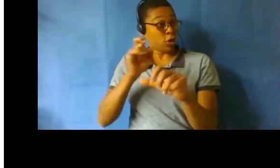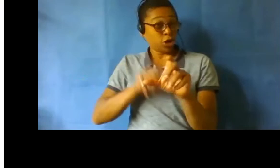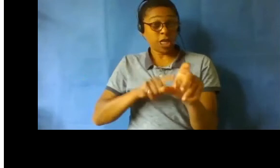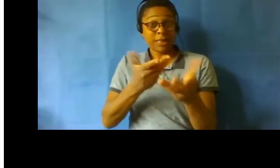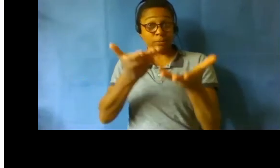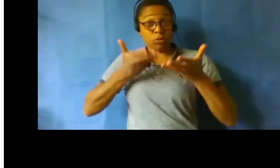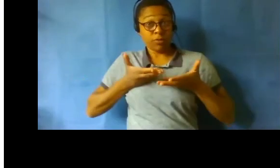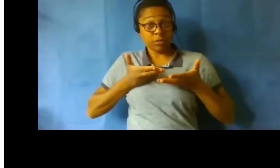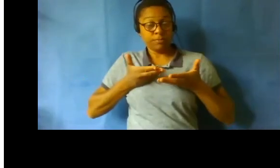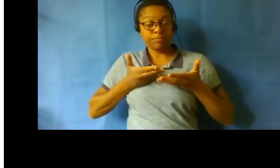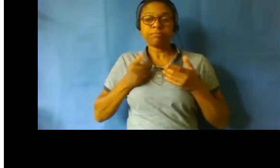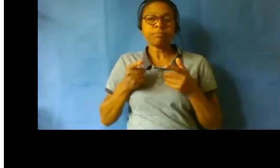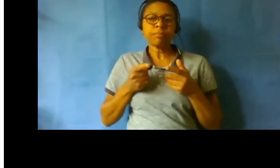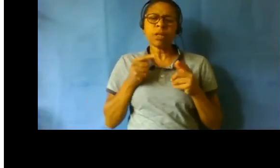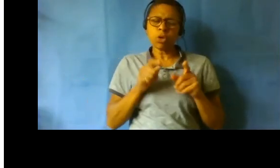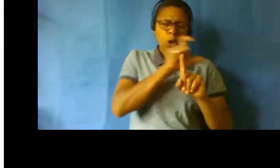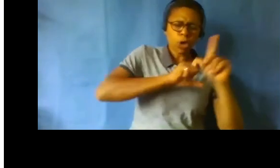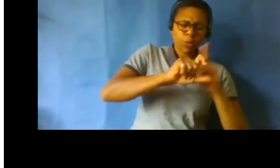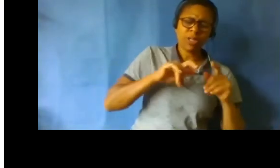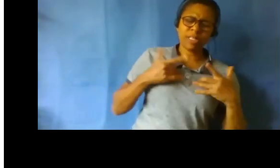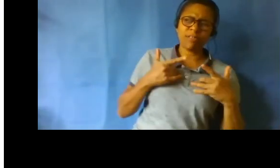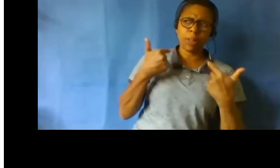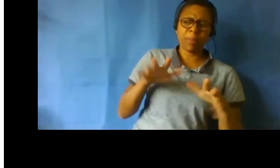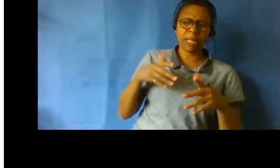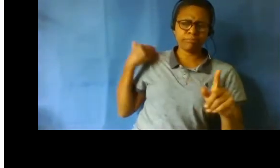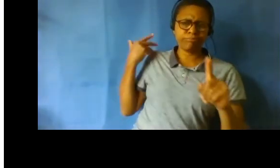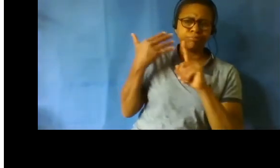tested on us and on consensually having the power now to opt out we took it